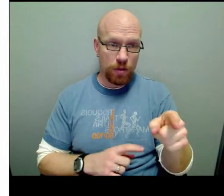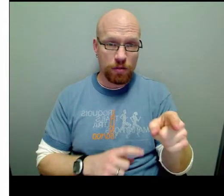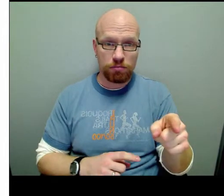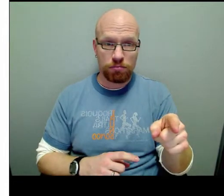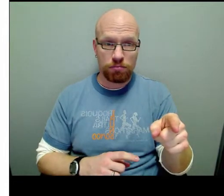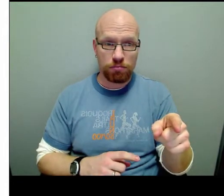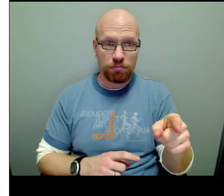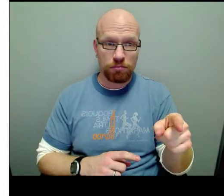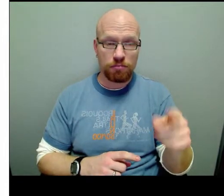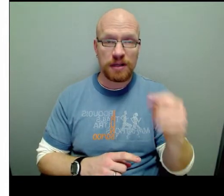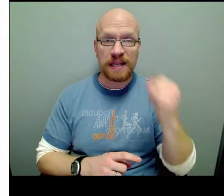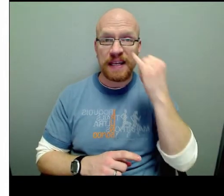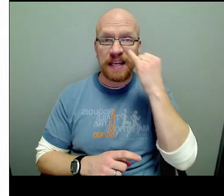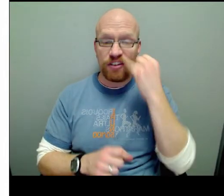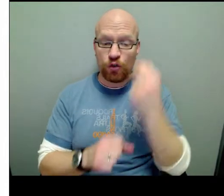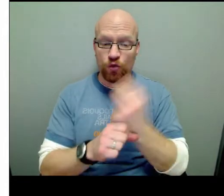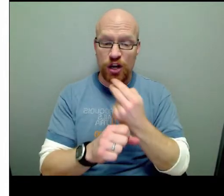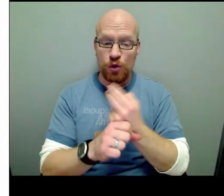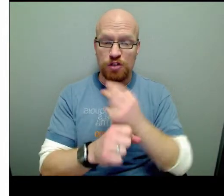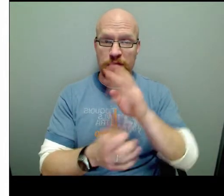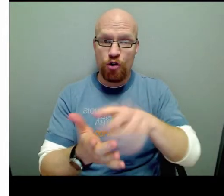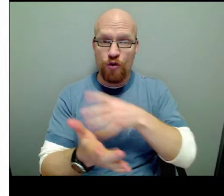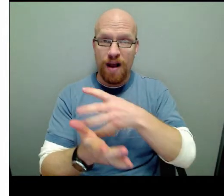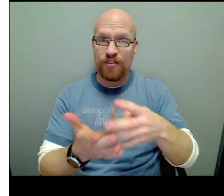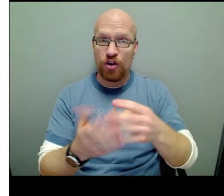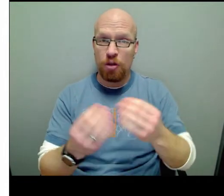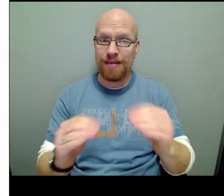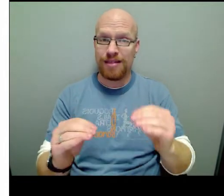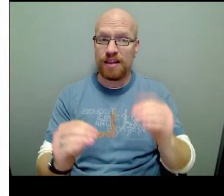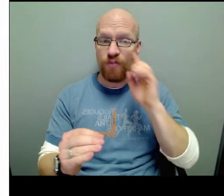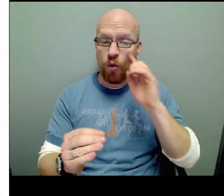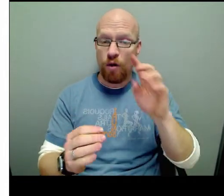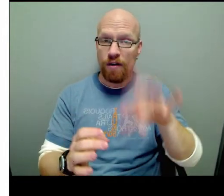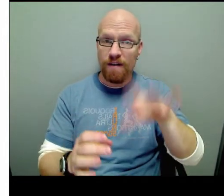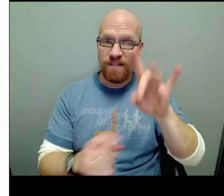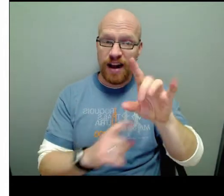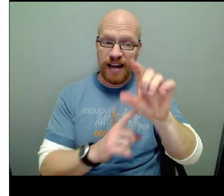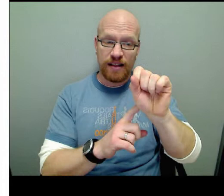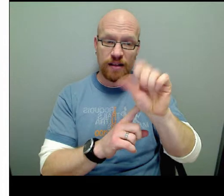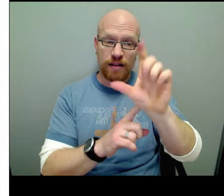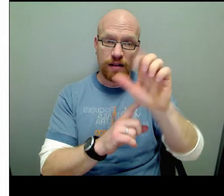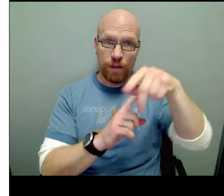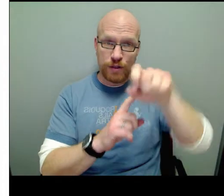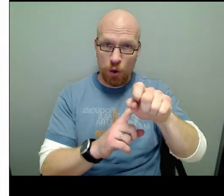I try to use my graphical method for finding the slope.